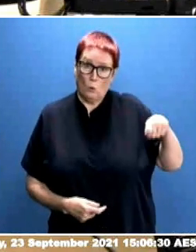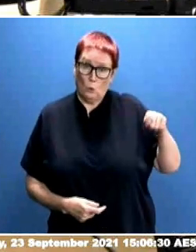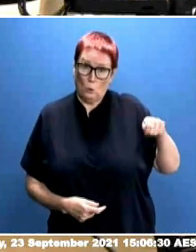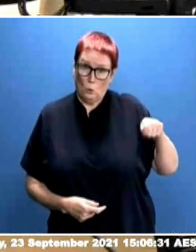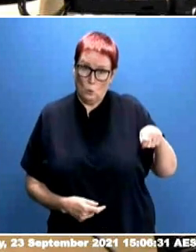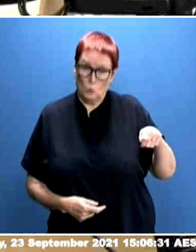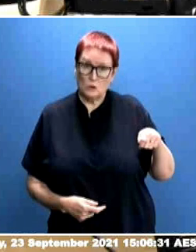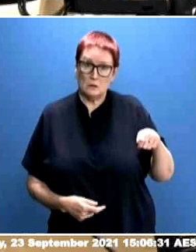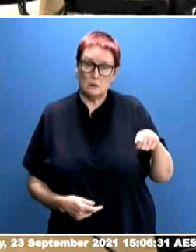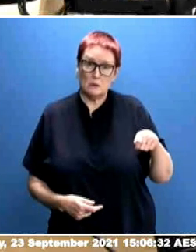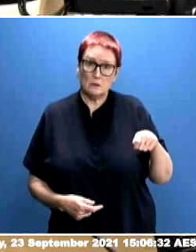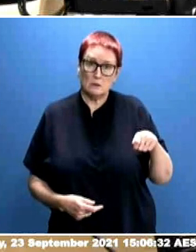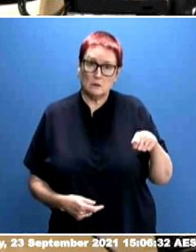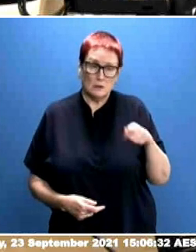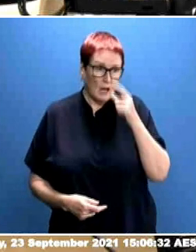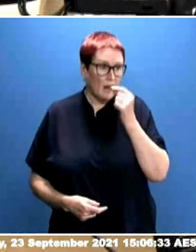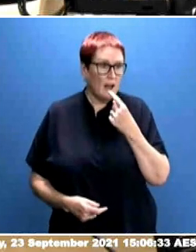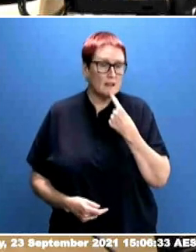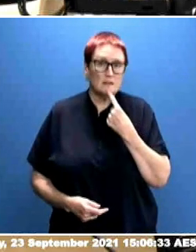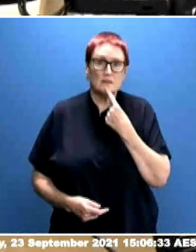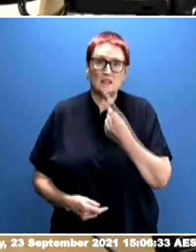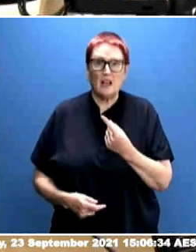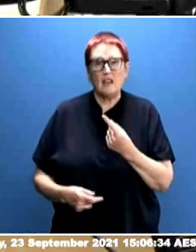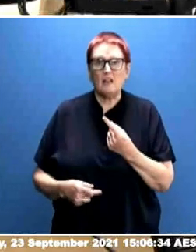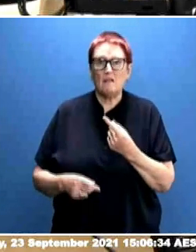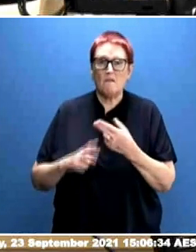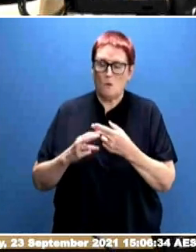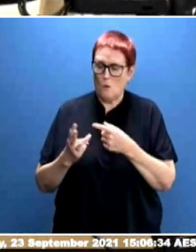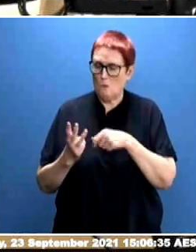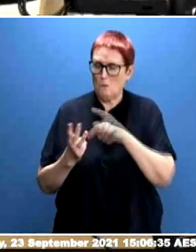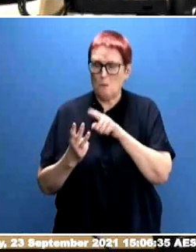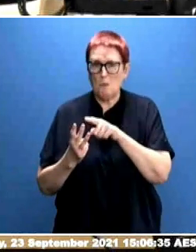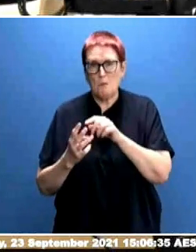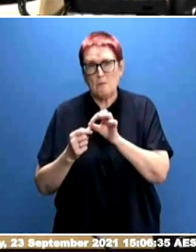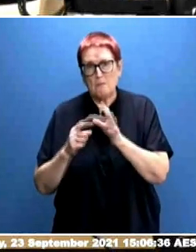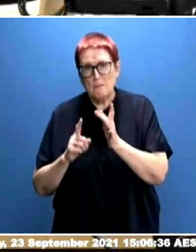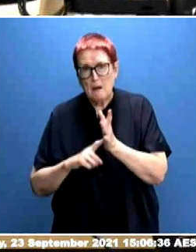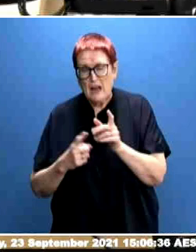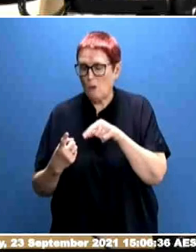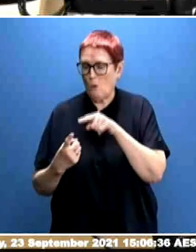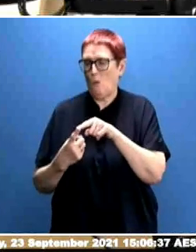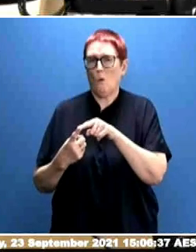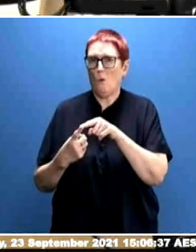or a condition as a bail order or a suspended sentence order, a condition